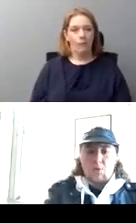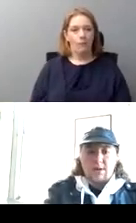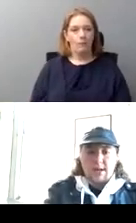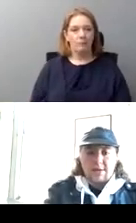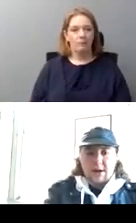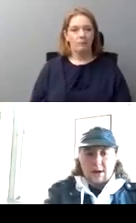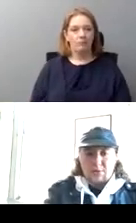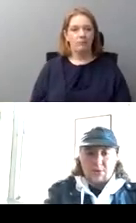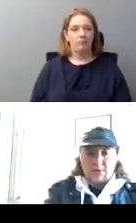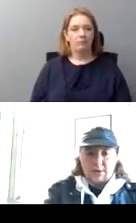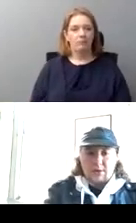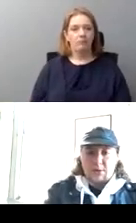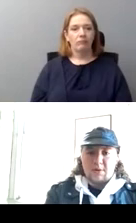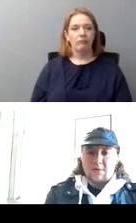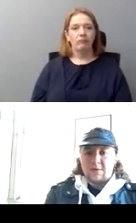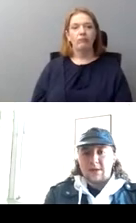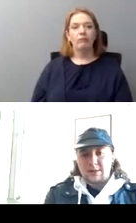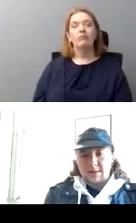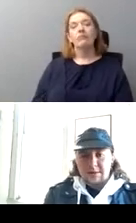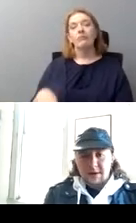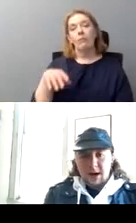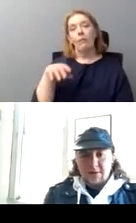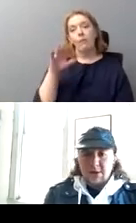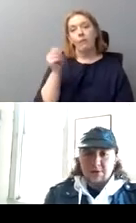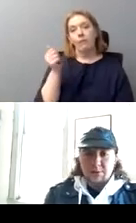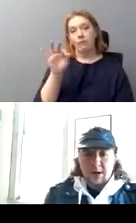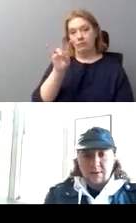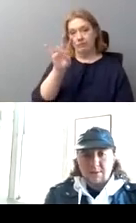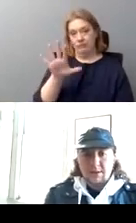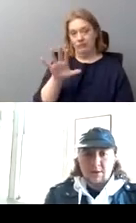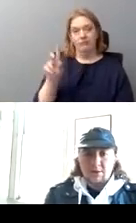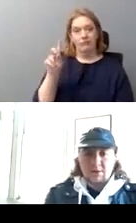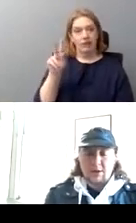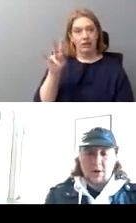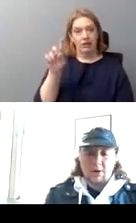When David Ireland moved in on November 5th, 1975 he was surprised to find that there was still an